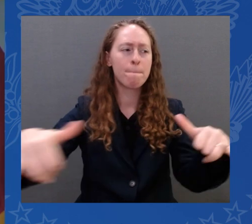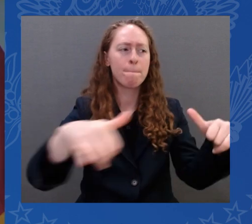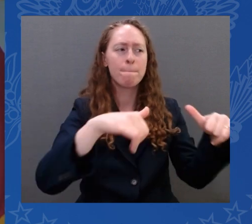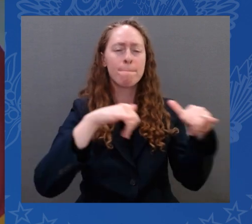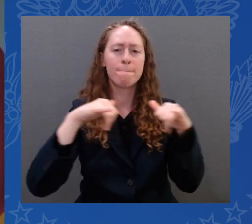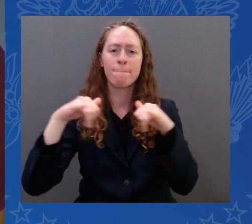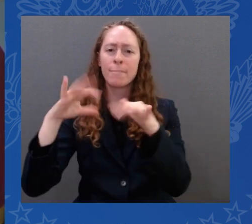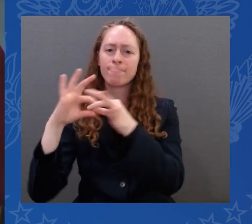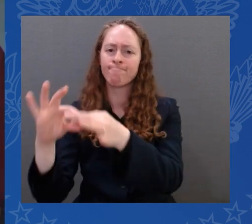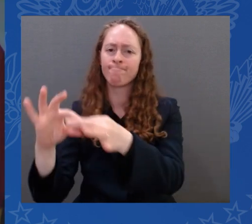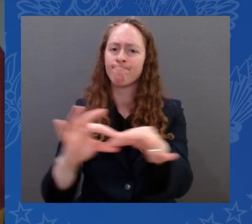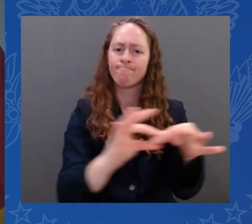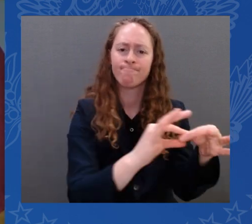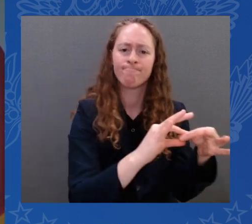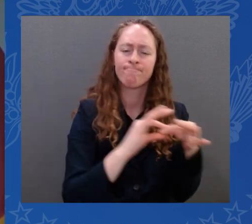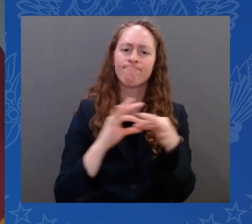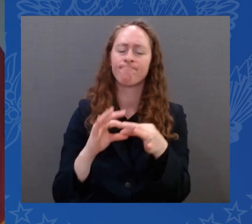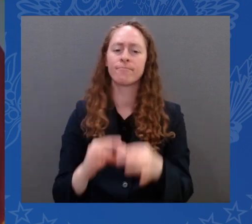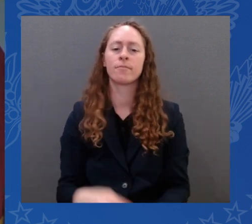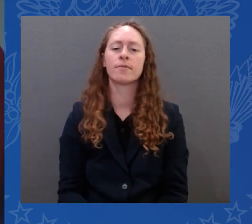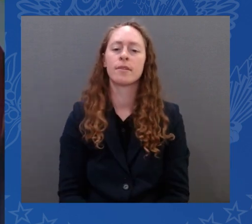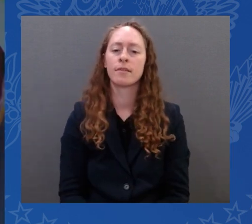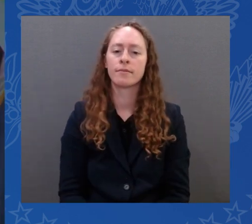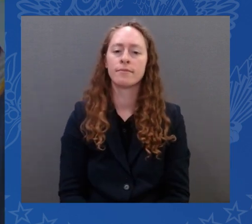I've met more with Xi Jinping than any other world leader has.